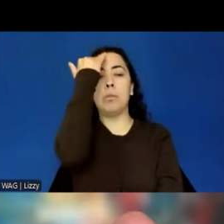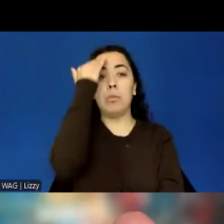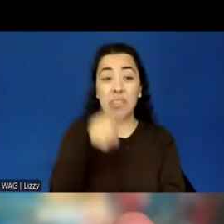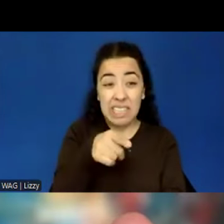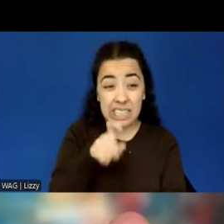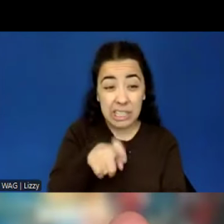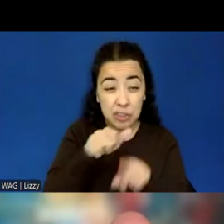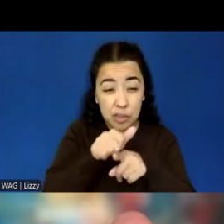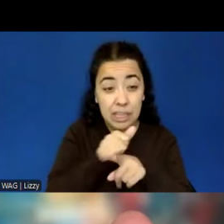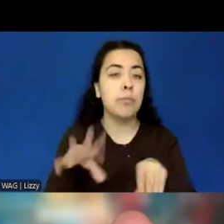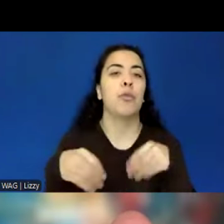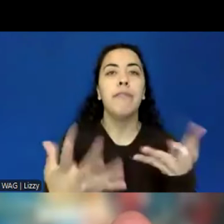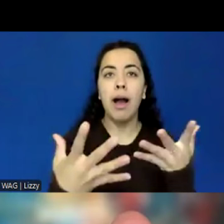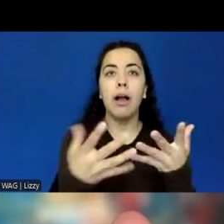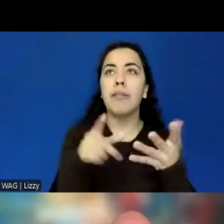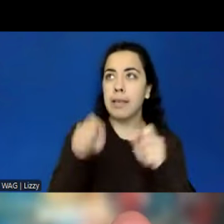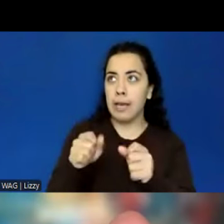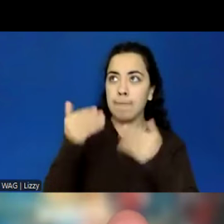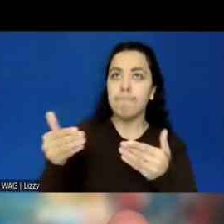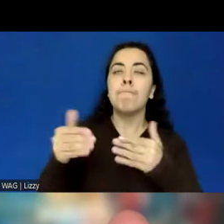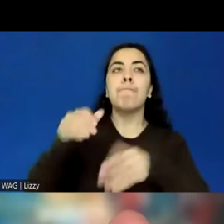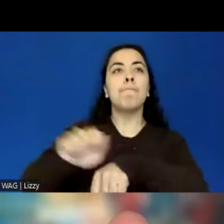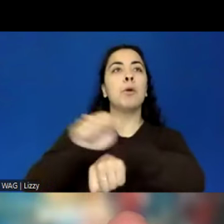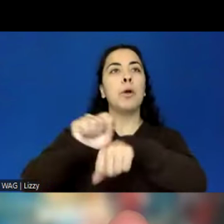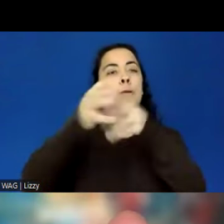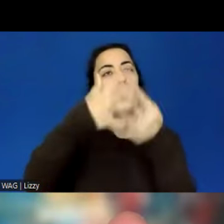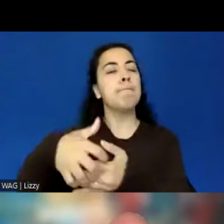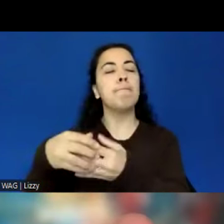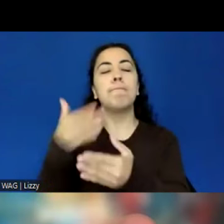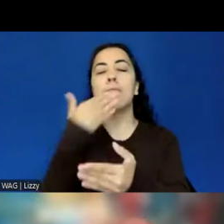so they are able to do the accessibility work in the most efficient way possible.